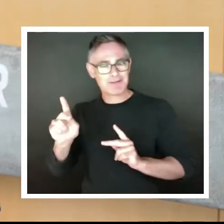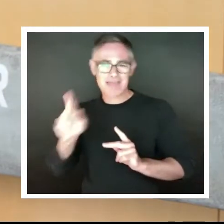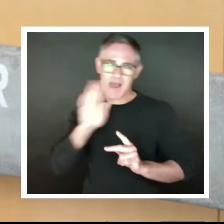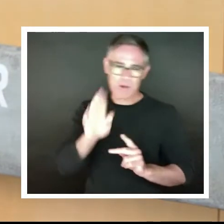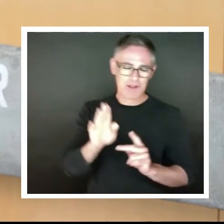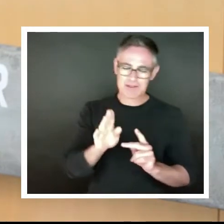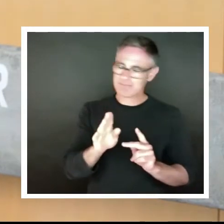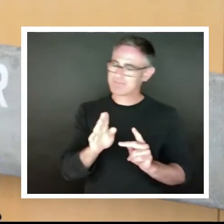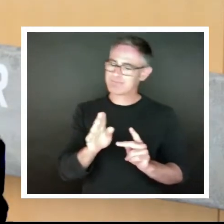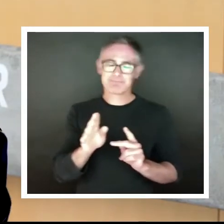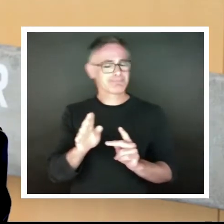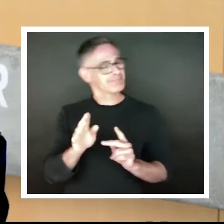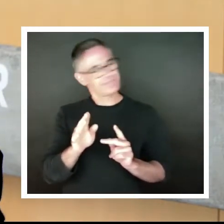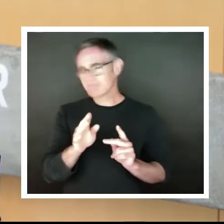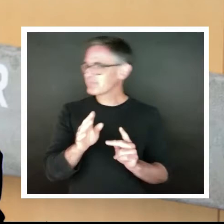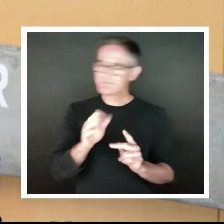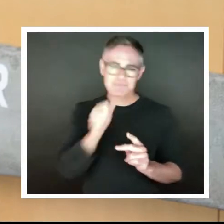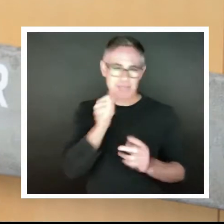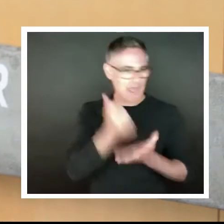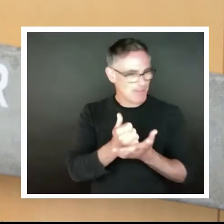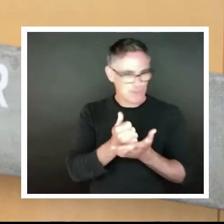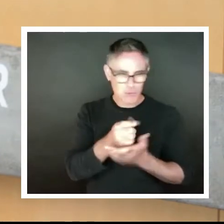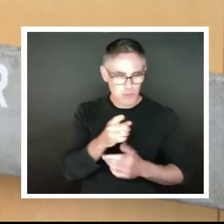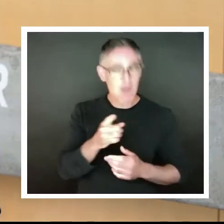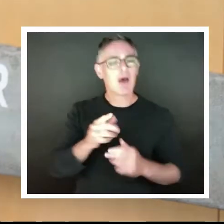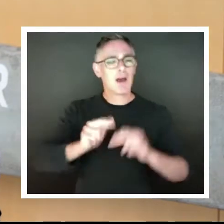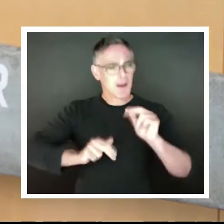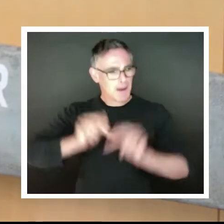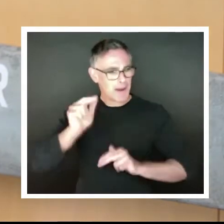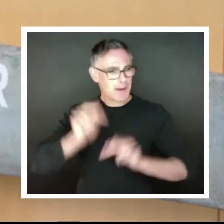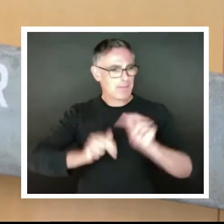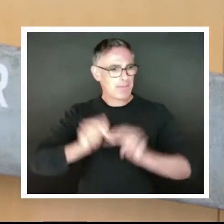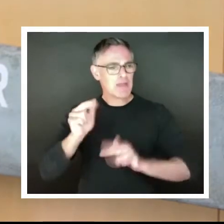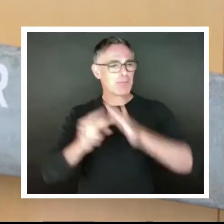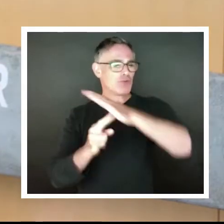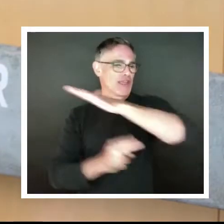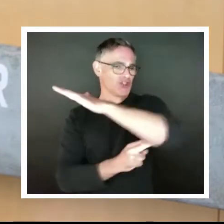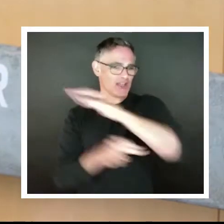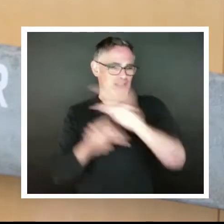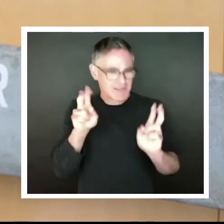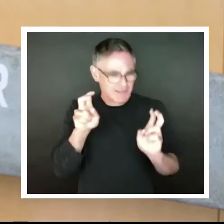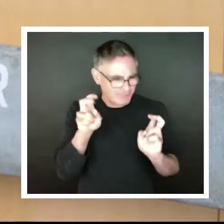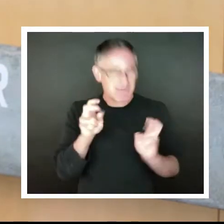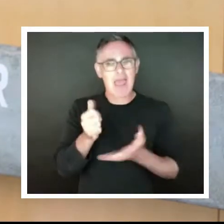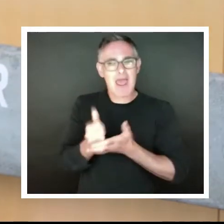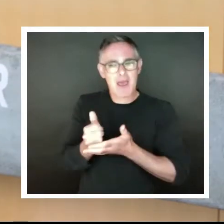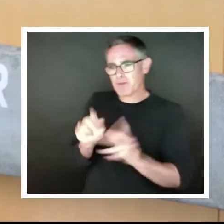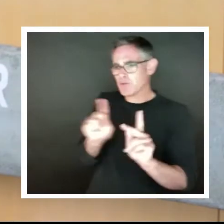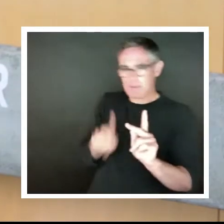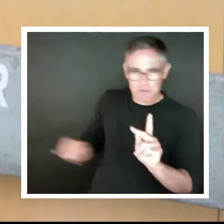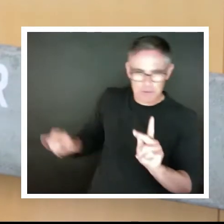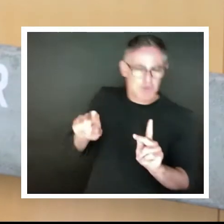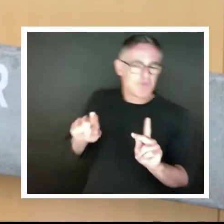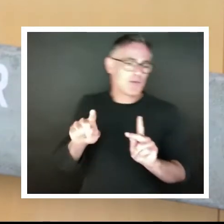Build bridges, empower those around you. These are the characteristics of a true leader, a successful leader.